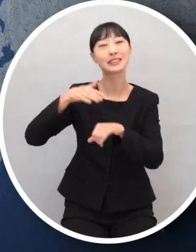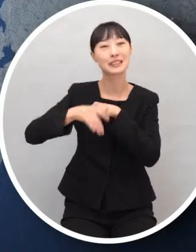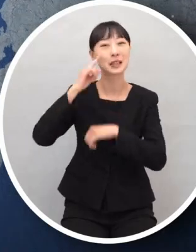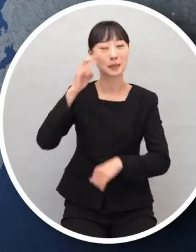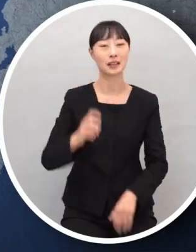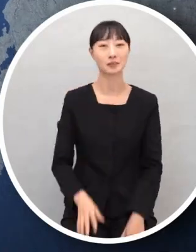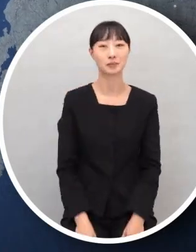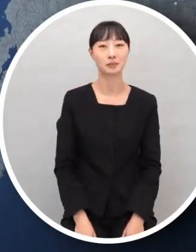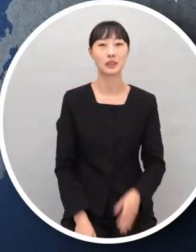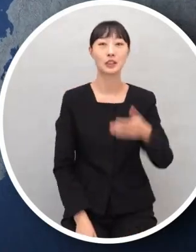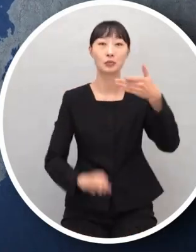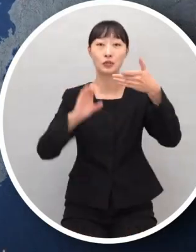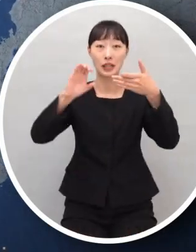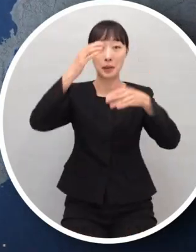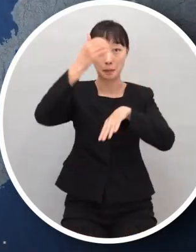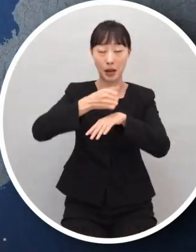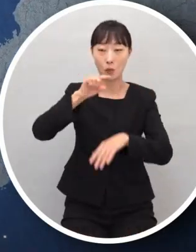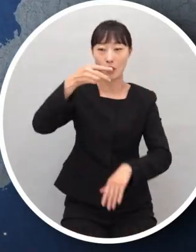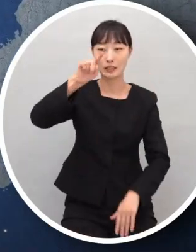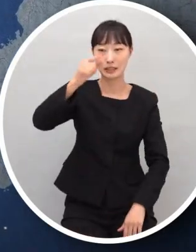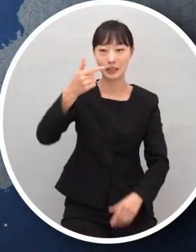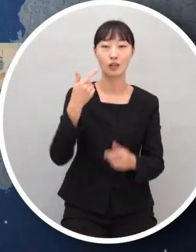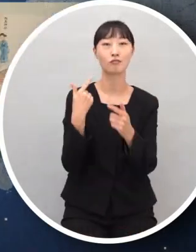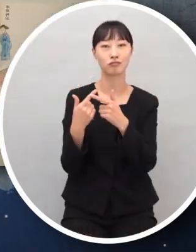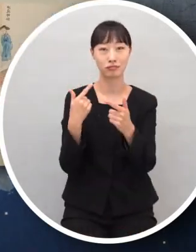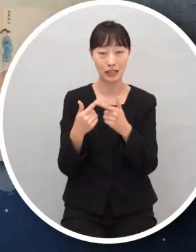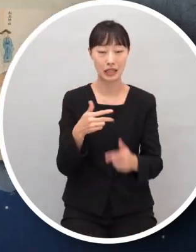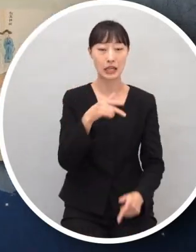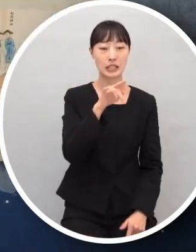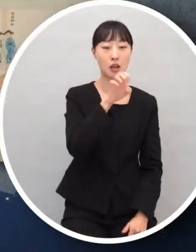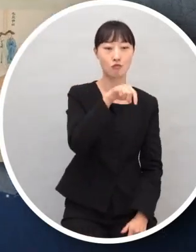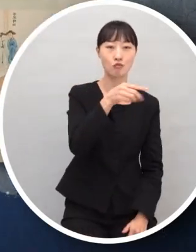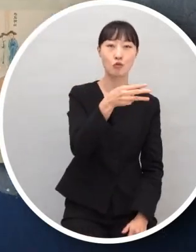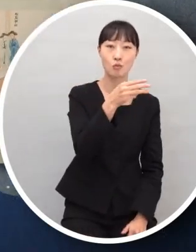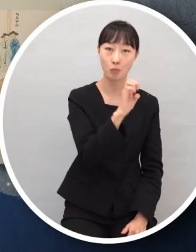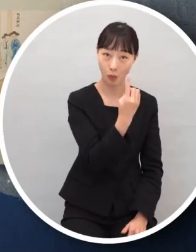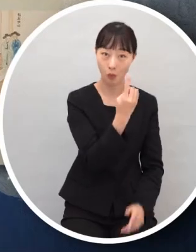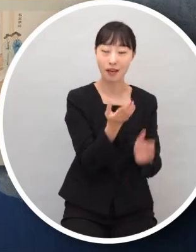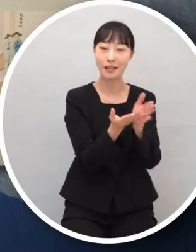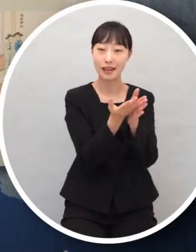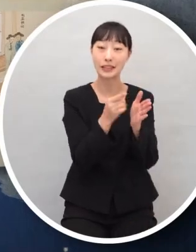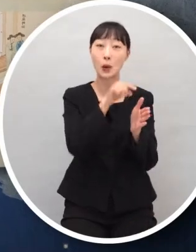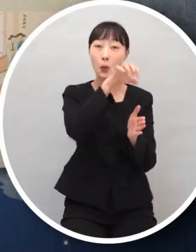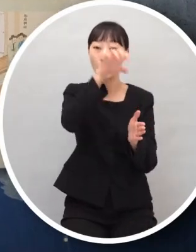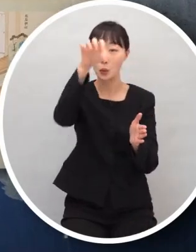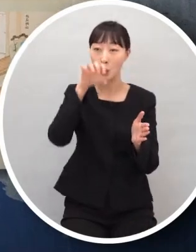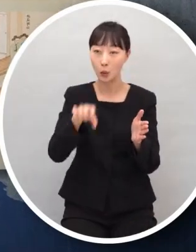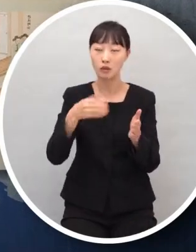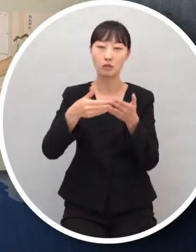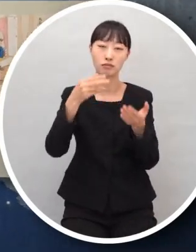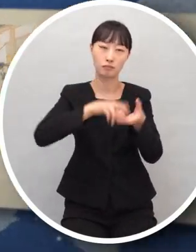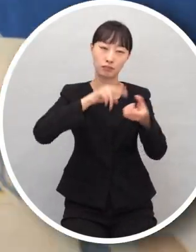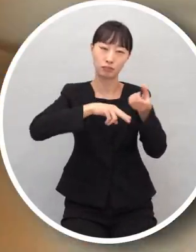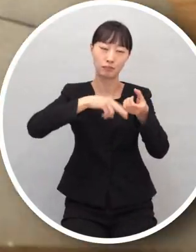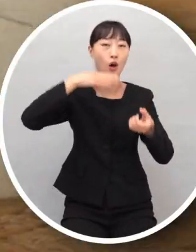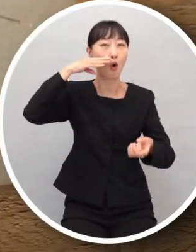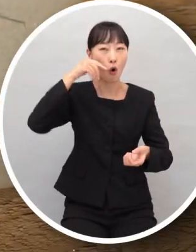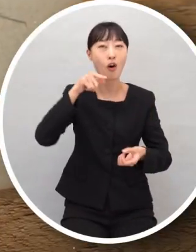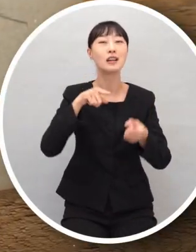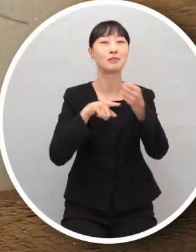The fact these paintings were sold simultaneously at Wonsan(원산), Busan(부산), and Jemulpo(제물포) ports in the late 19th century supports this claim.